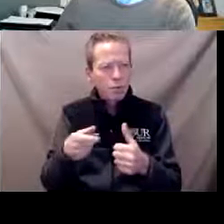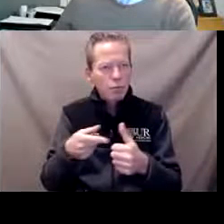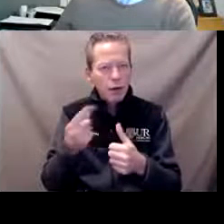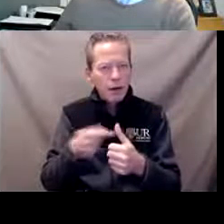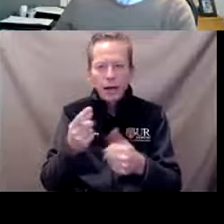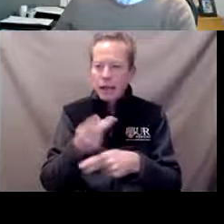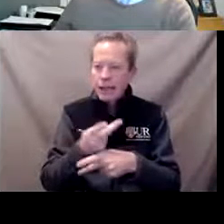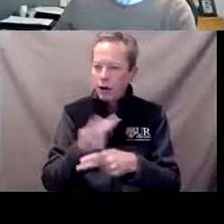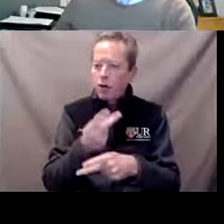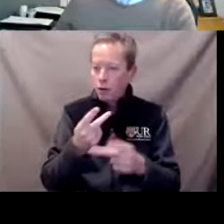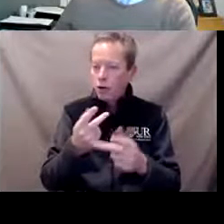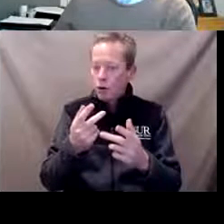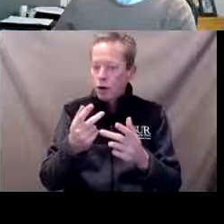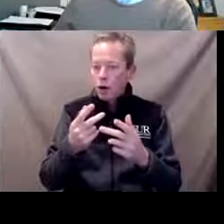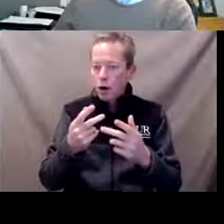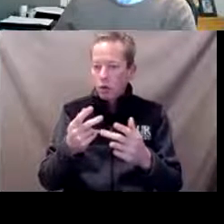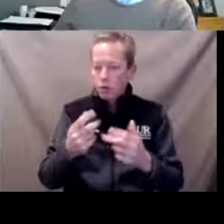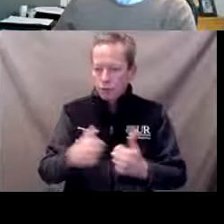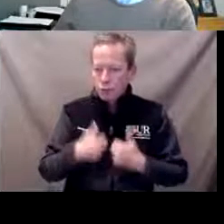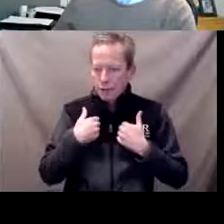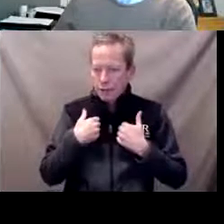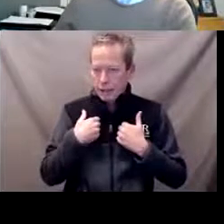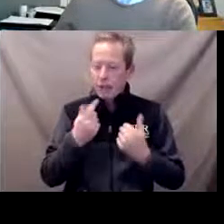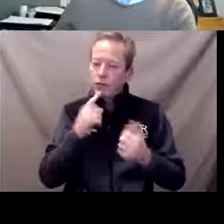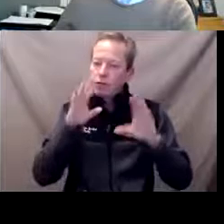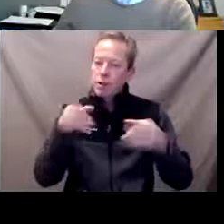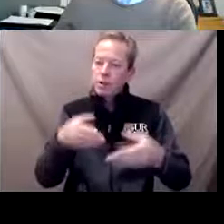Focus on the Development Of Health Content for the Care People with IDD” to be integrated to